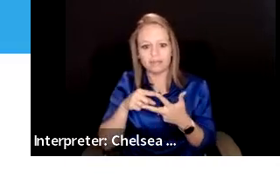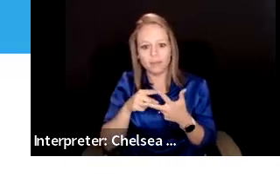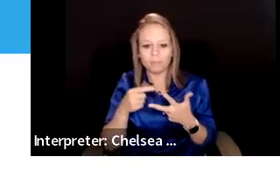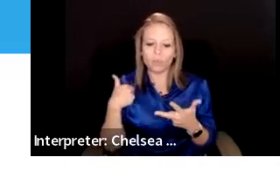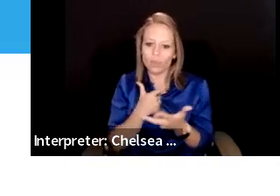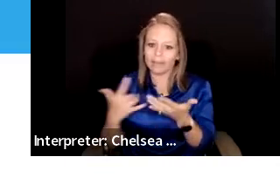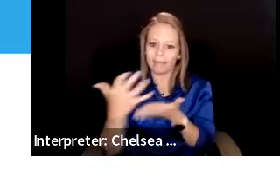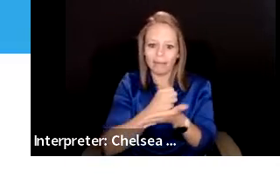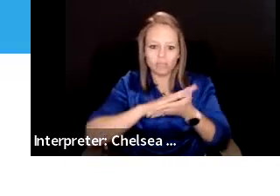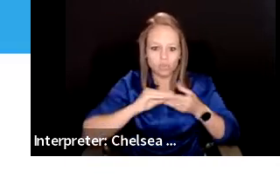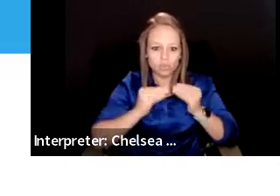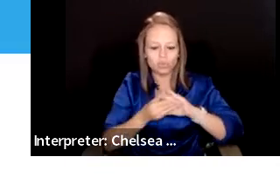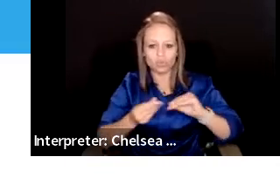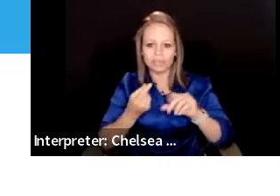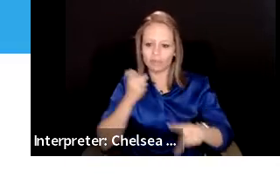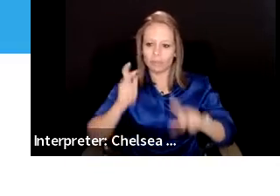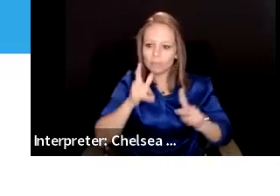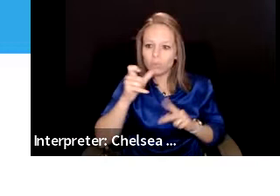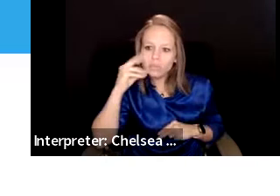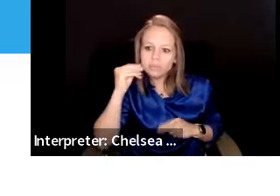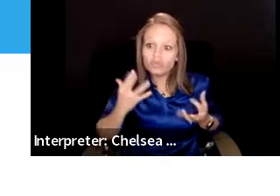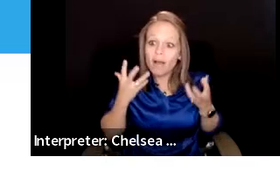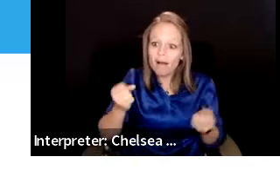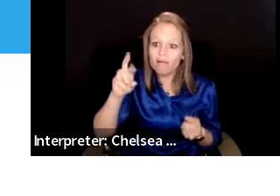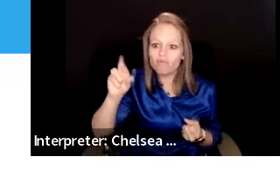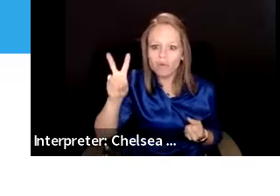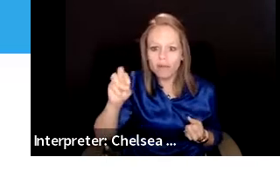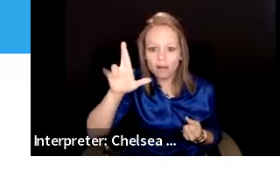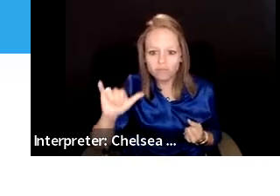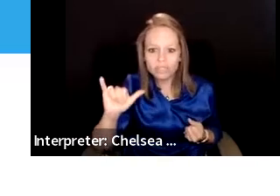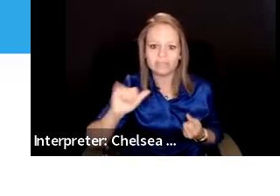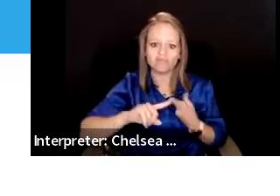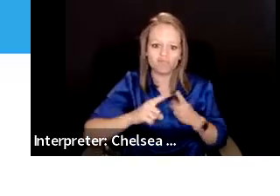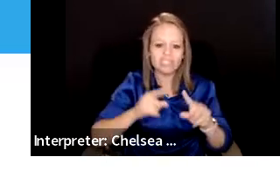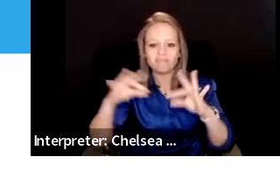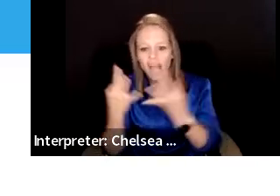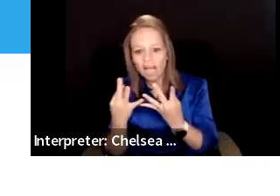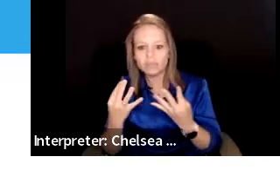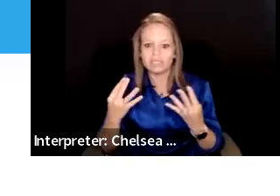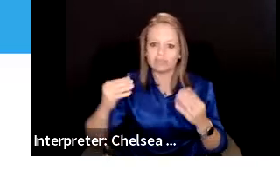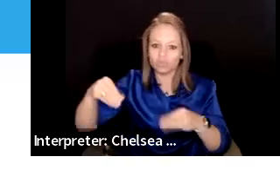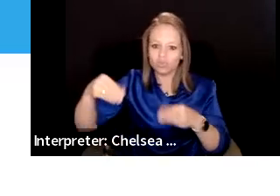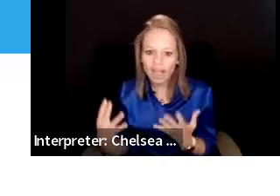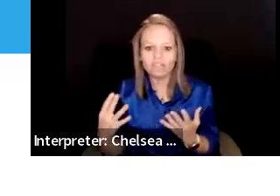or in recovery from OUD as well as those who may have been lost to overdose as well as a few stories from people